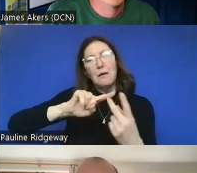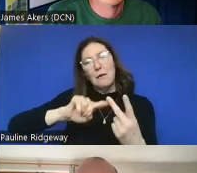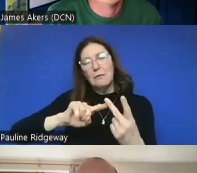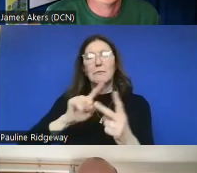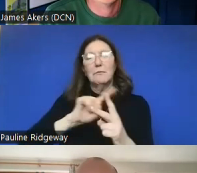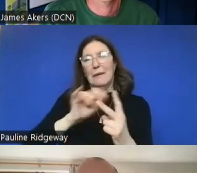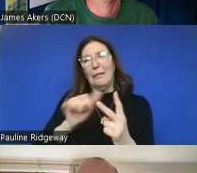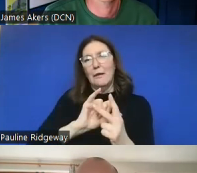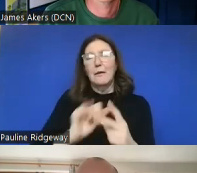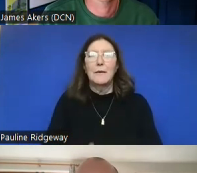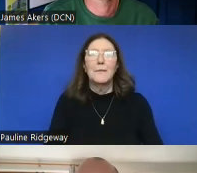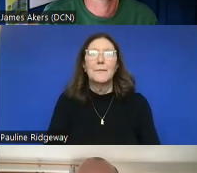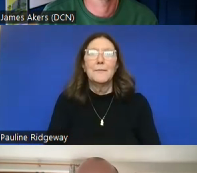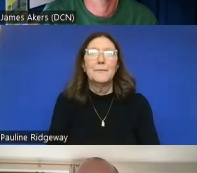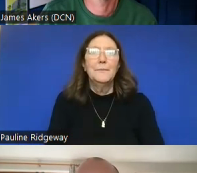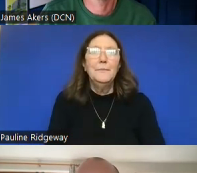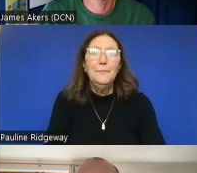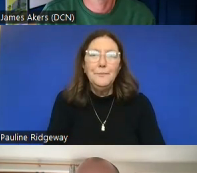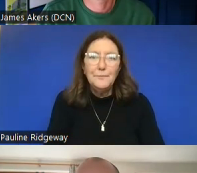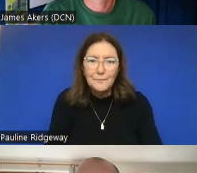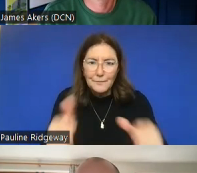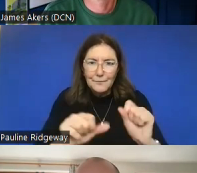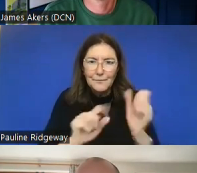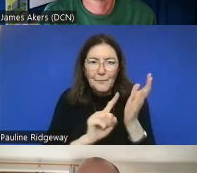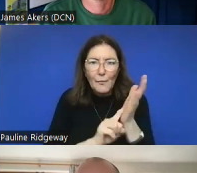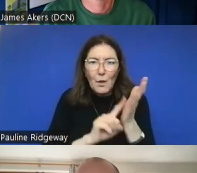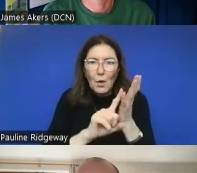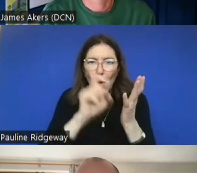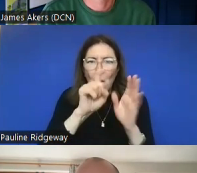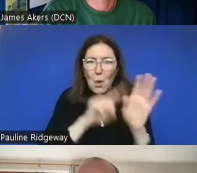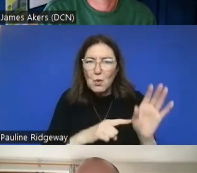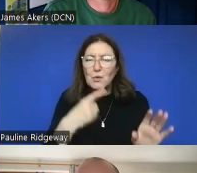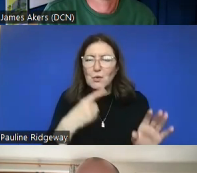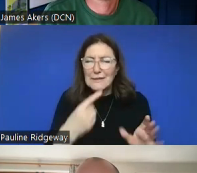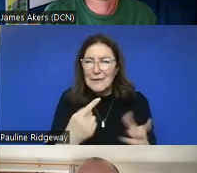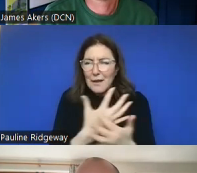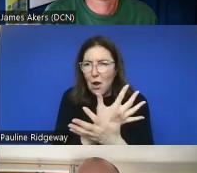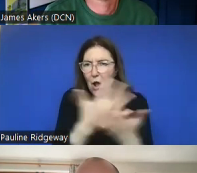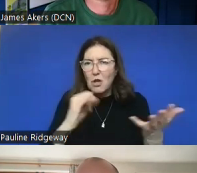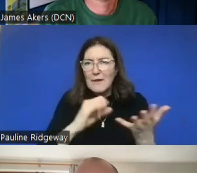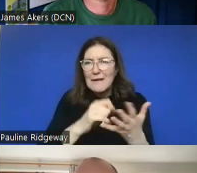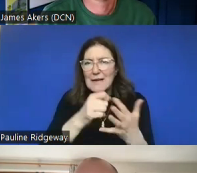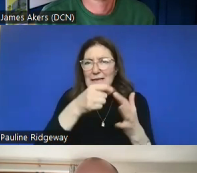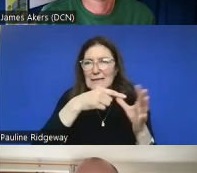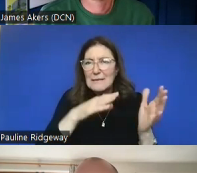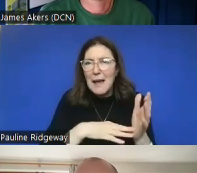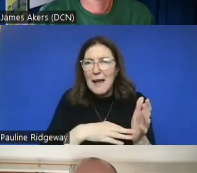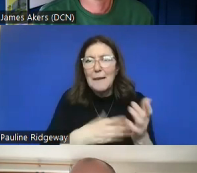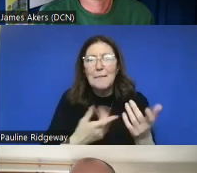Lucy says, I think we get a lot of spam from direct/not set.